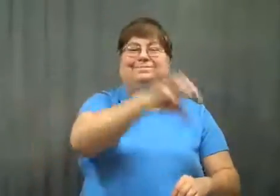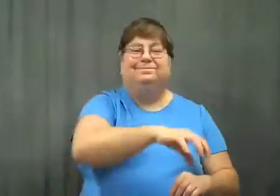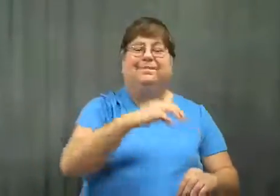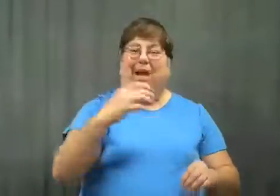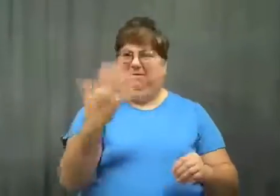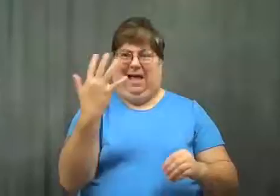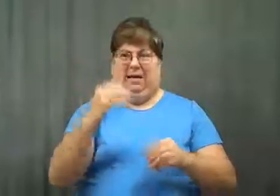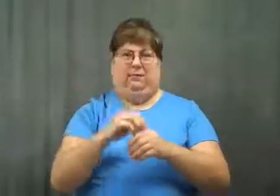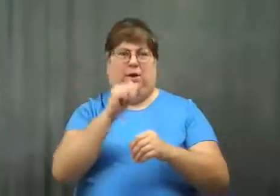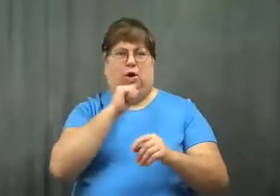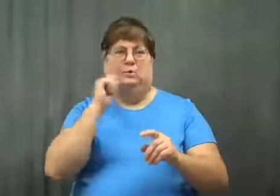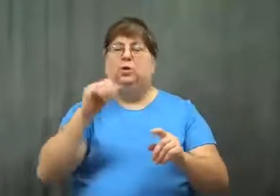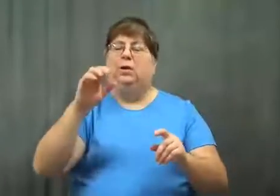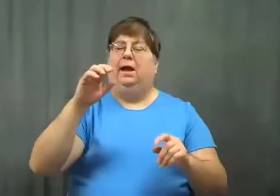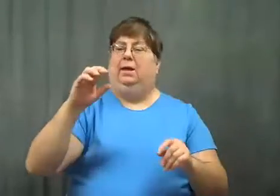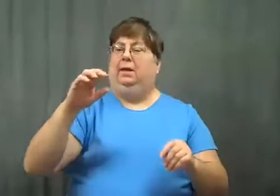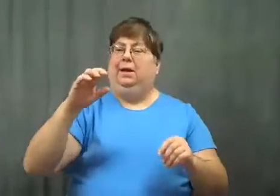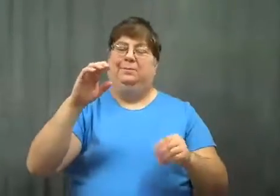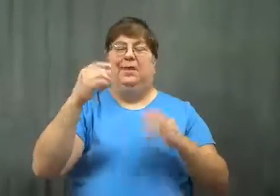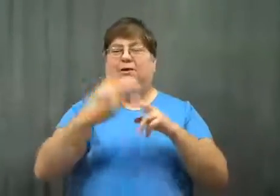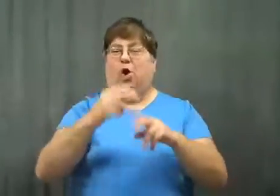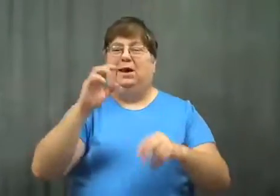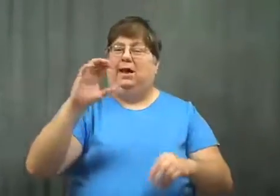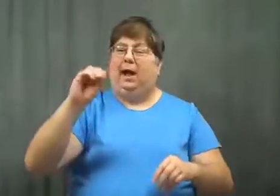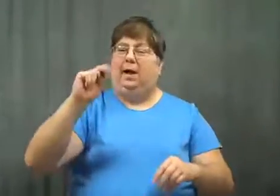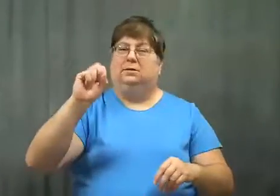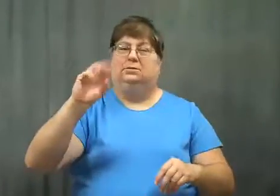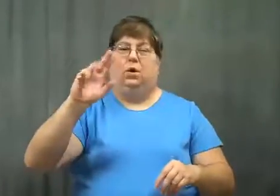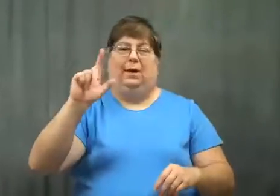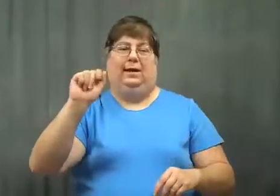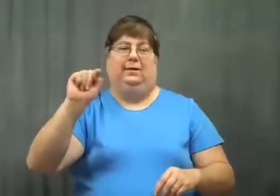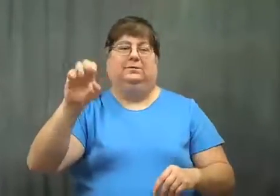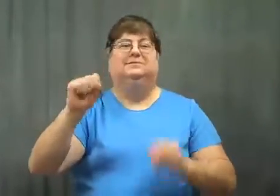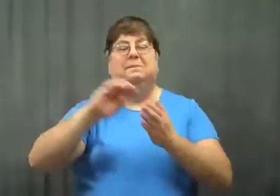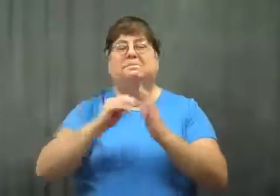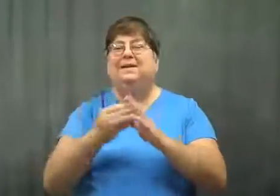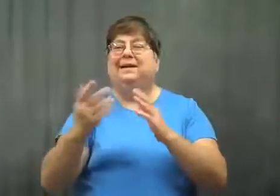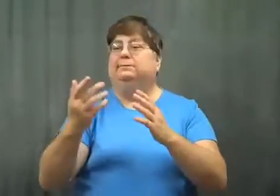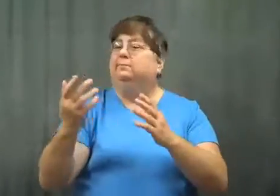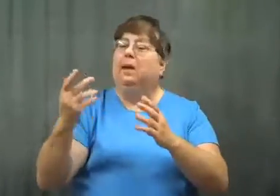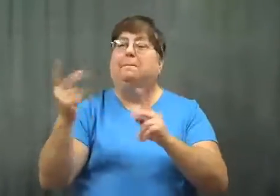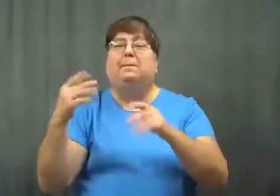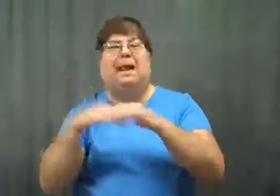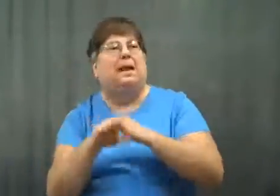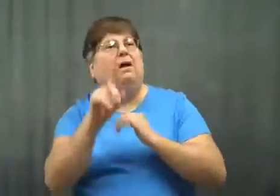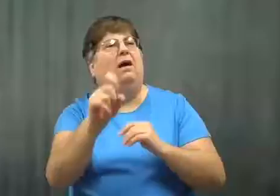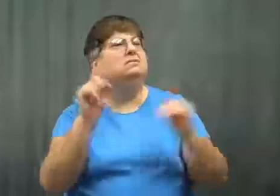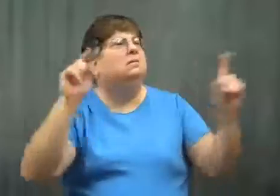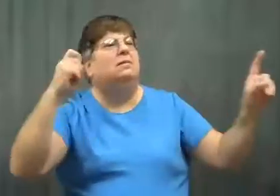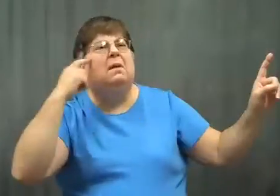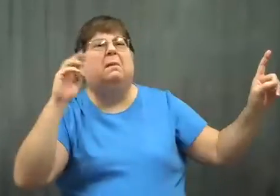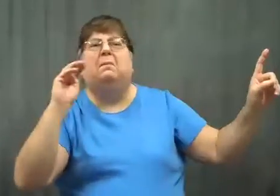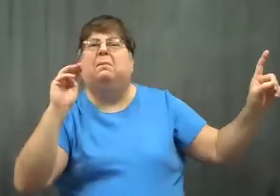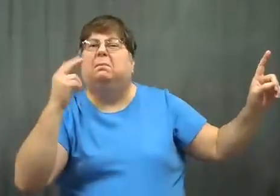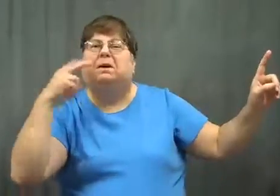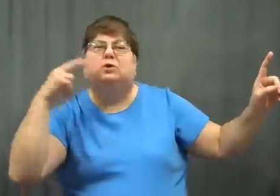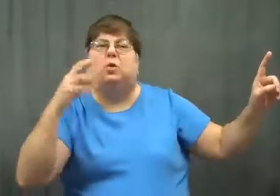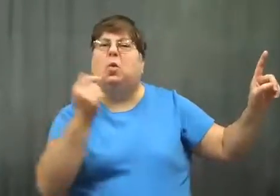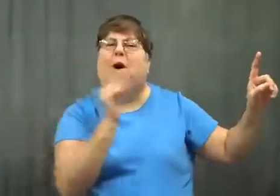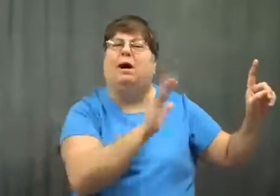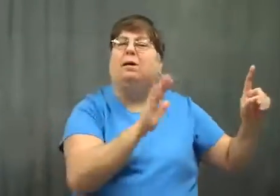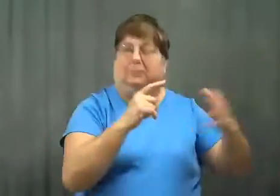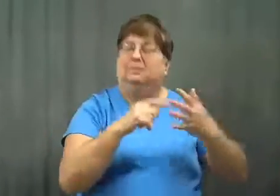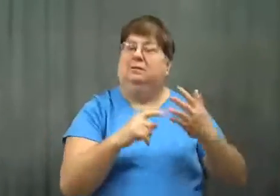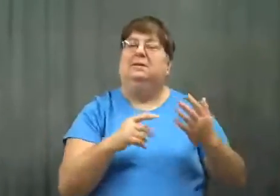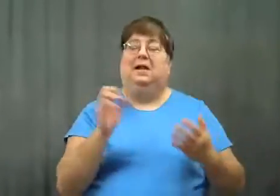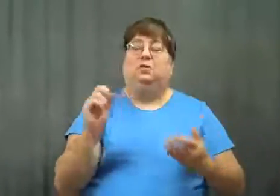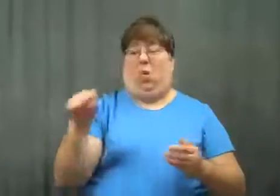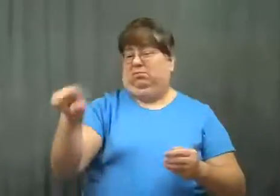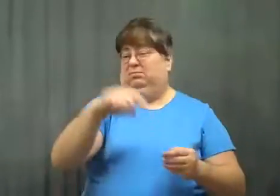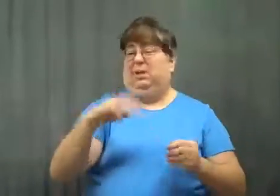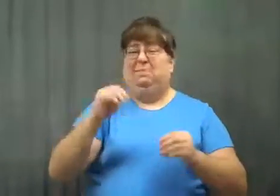There are 5 consulates in Arizona, which help Mexican nationals in the state,